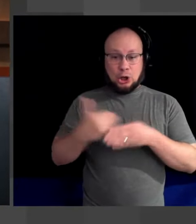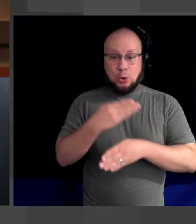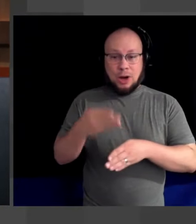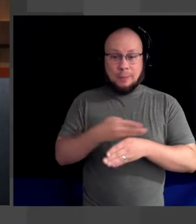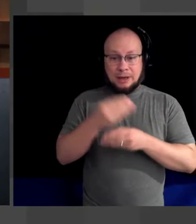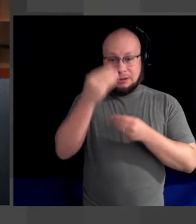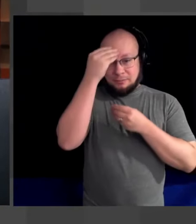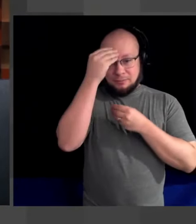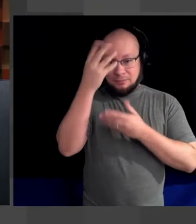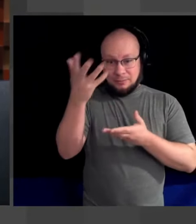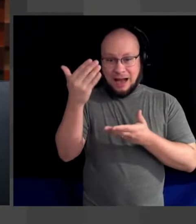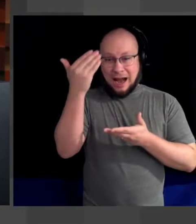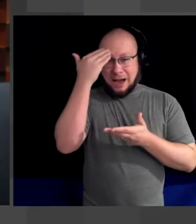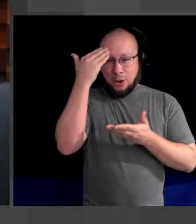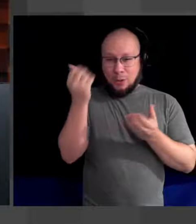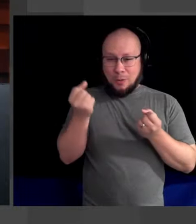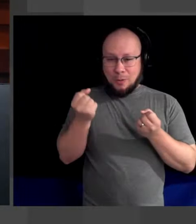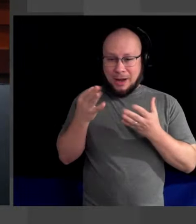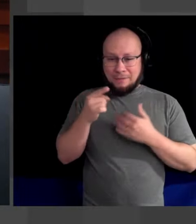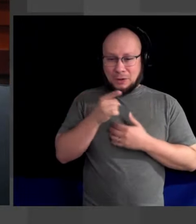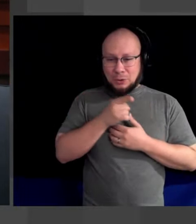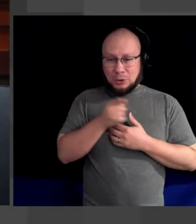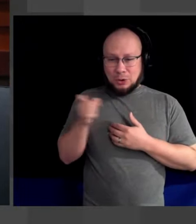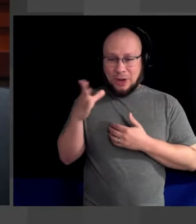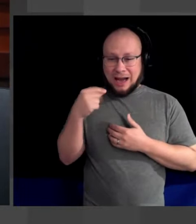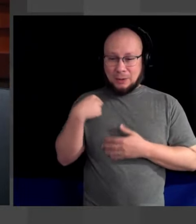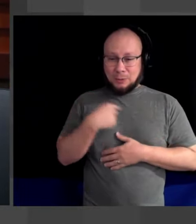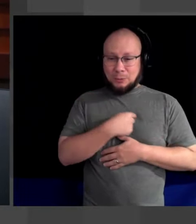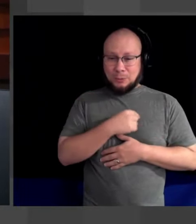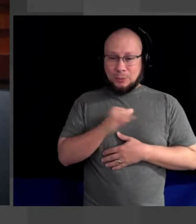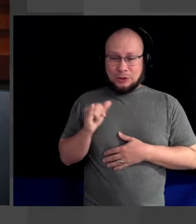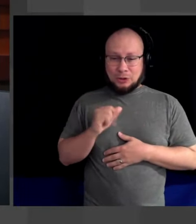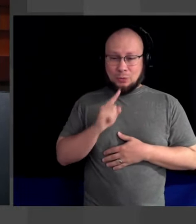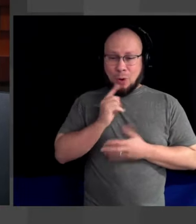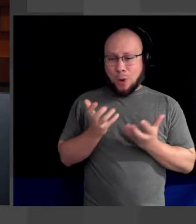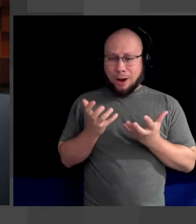THE NEXT UPDATE IS THE UPDATE